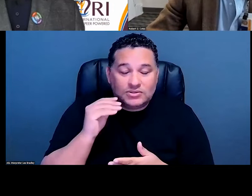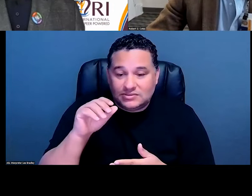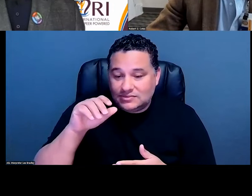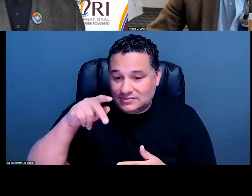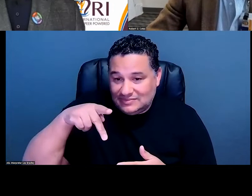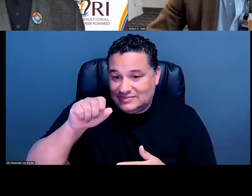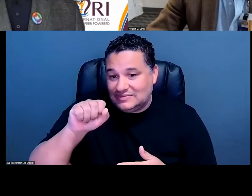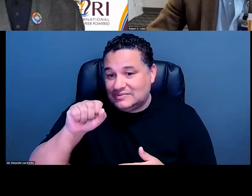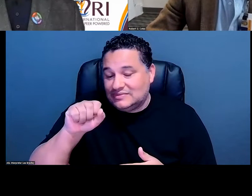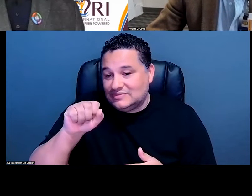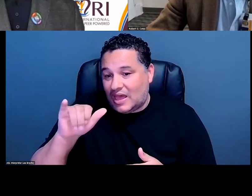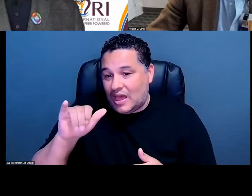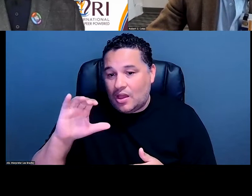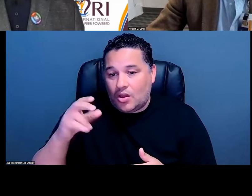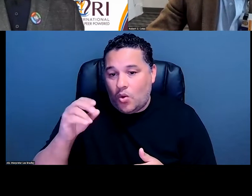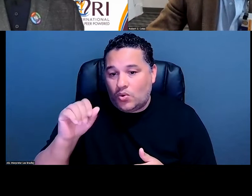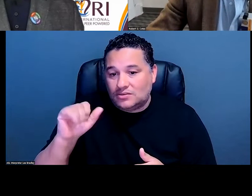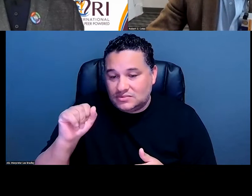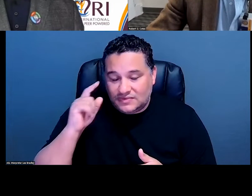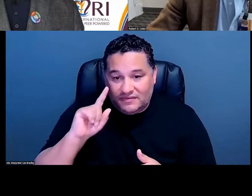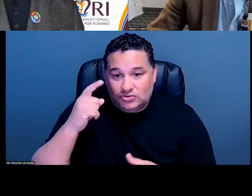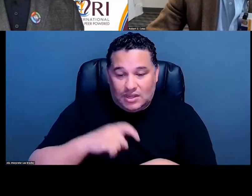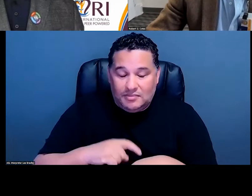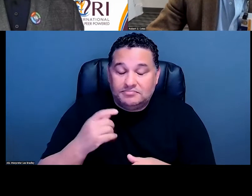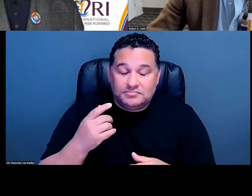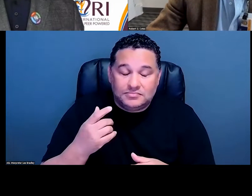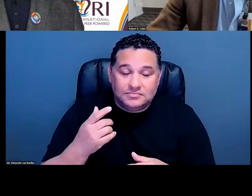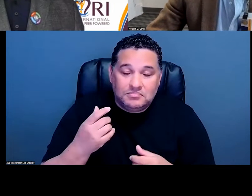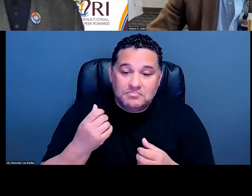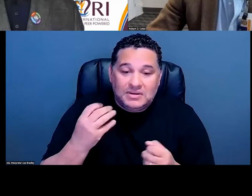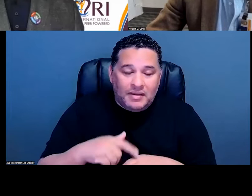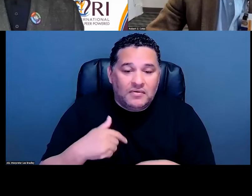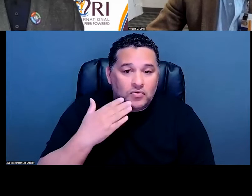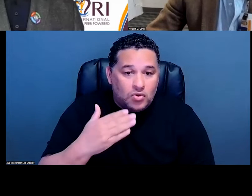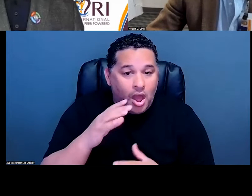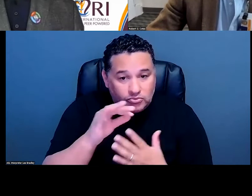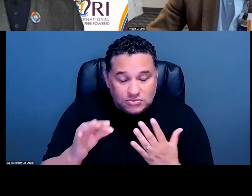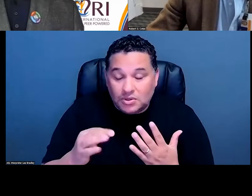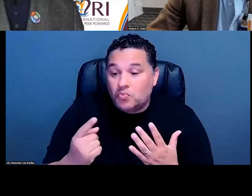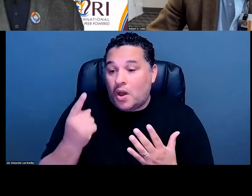A MEDICATION, YOU KNOW FOR SOME ONE, EXPERIENCING PSYCHOSIS FOR THE FIRST TEAM THERE IS OFTEN, MANY,